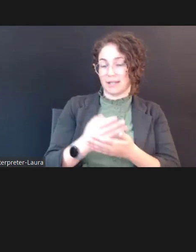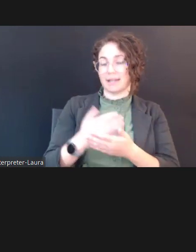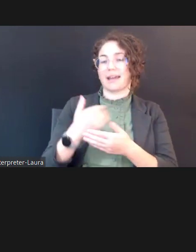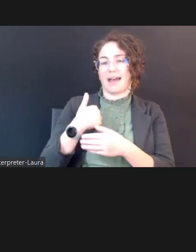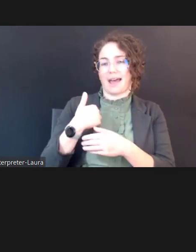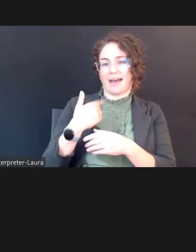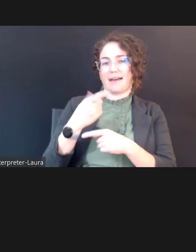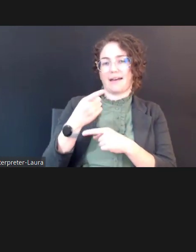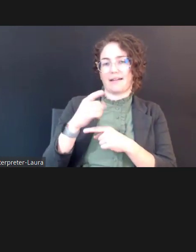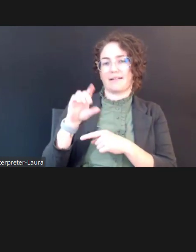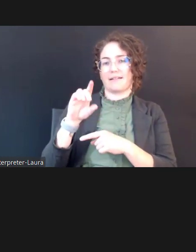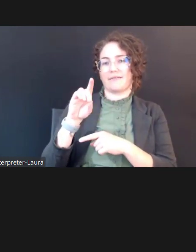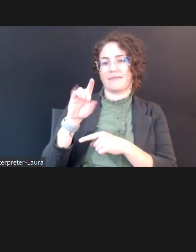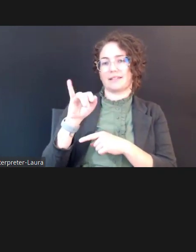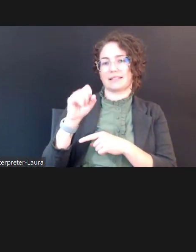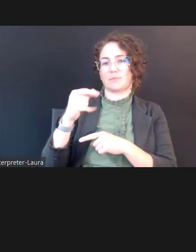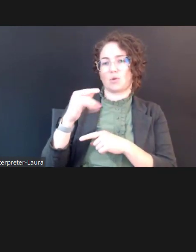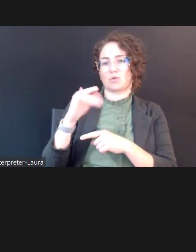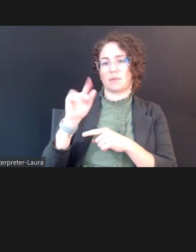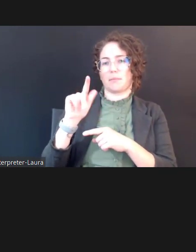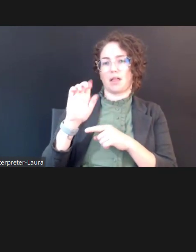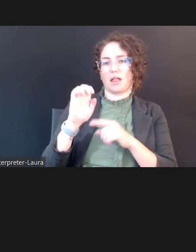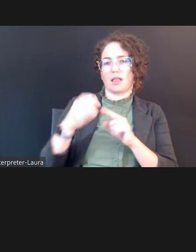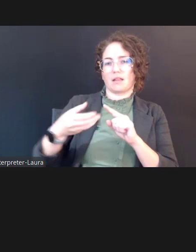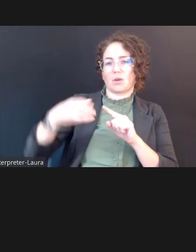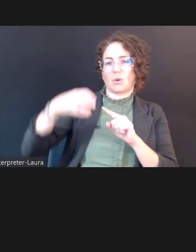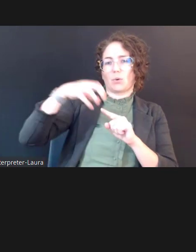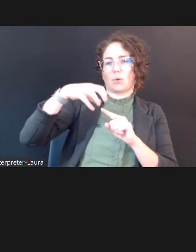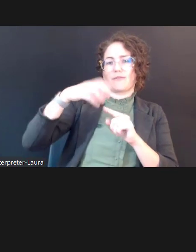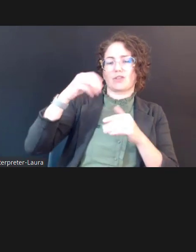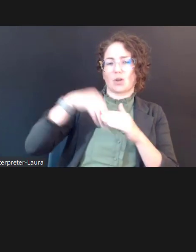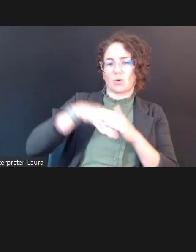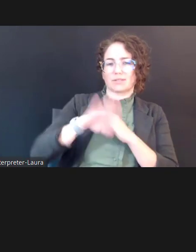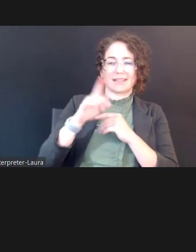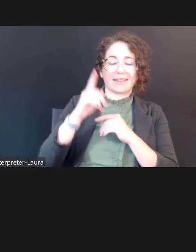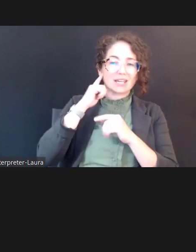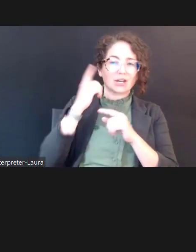that goes over the probe that goes into the ear, and that cover needs